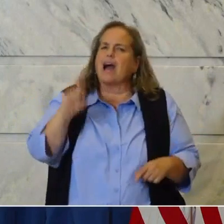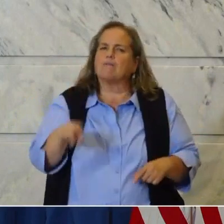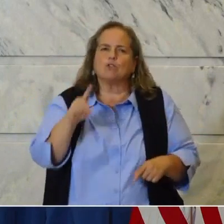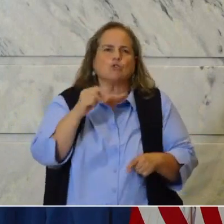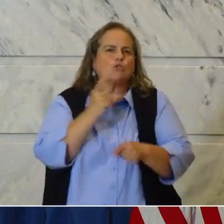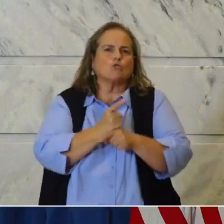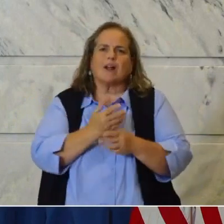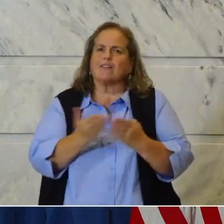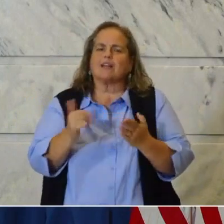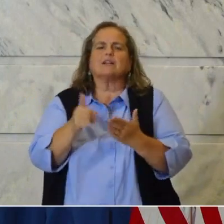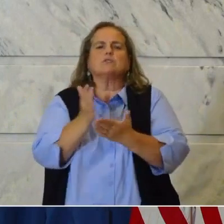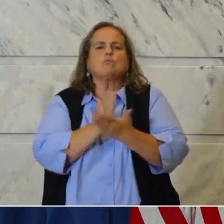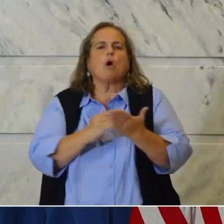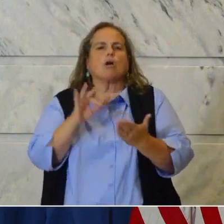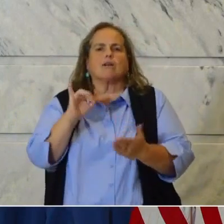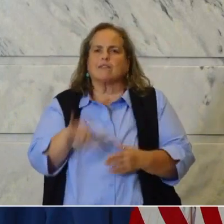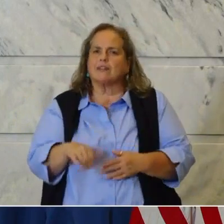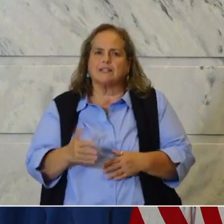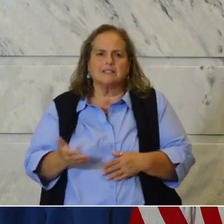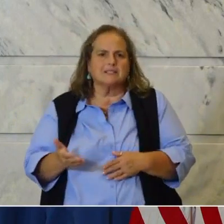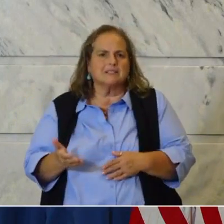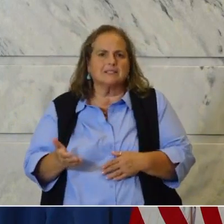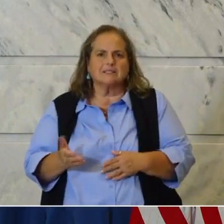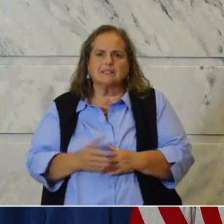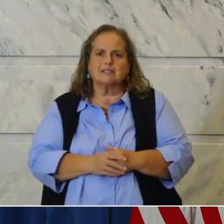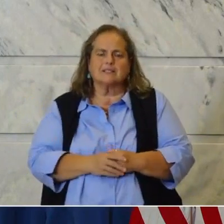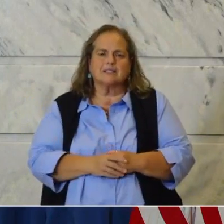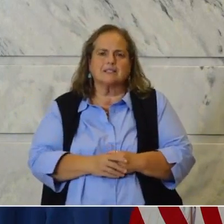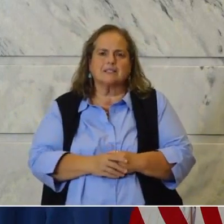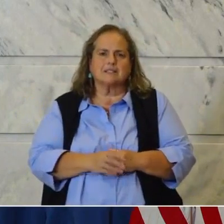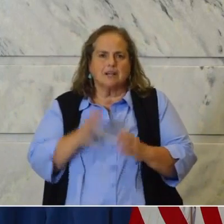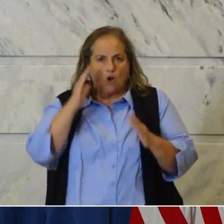that's part of this deal. Um, and I hope everybody will.